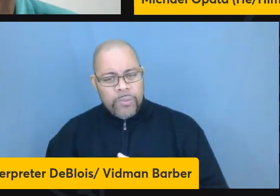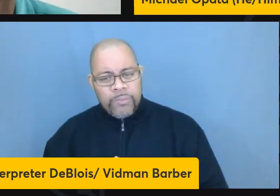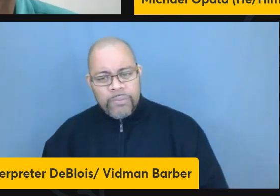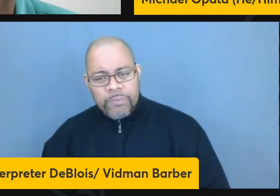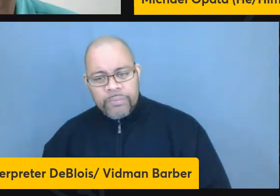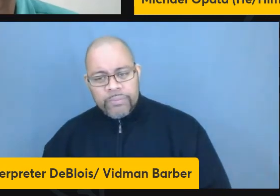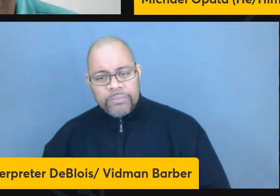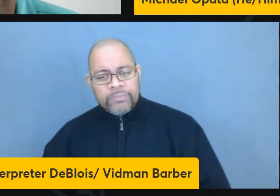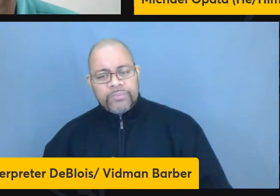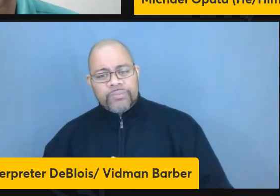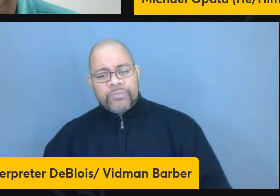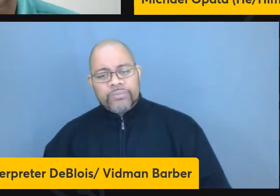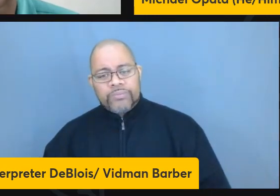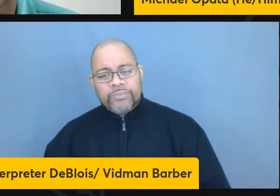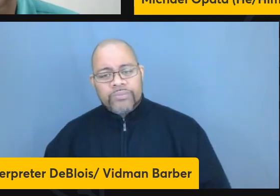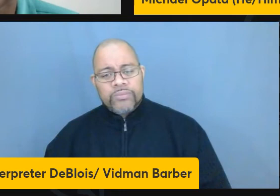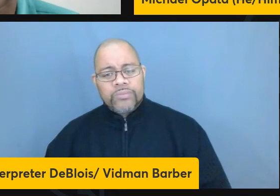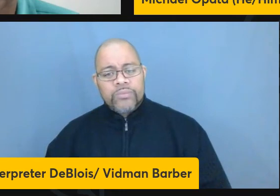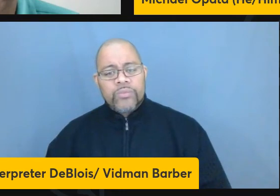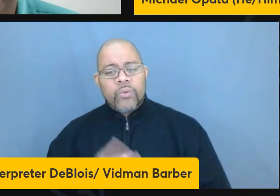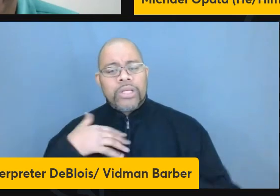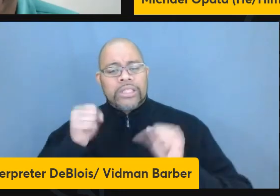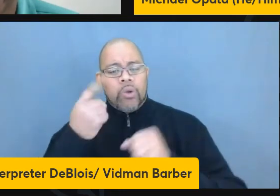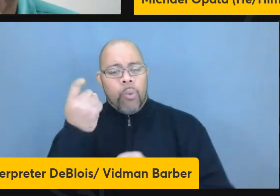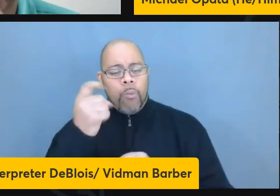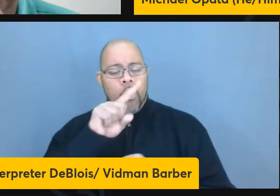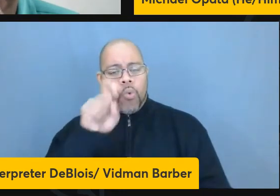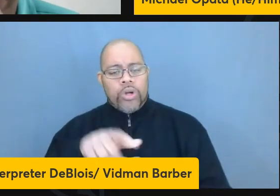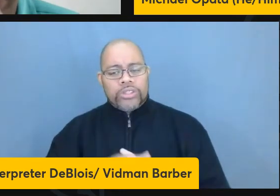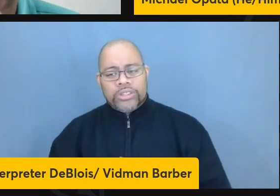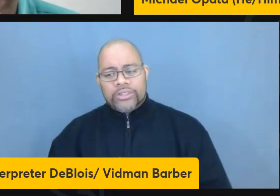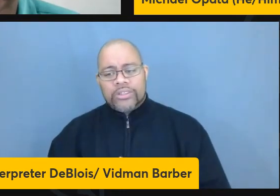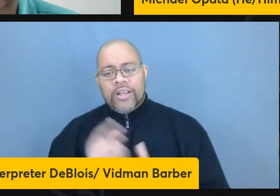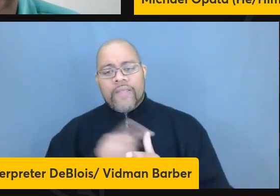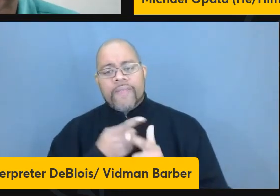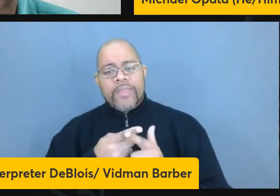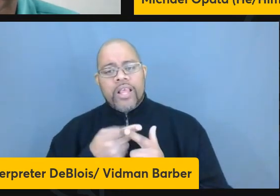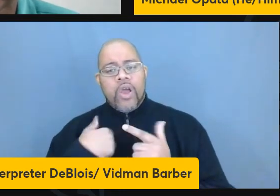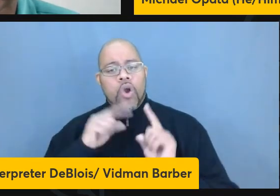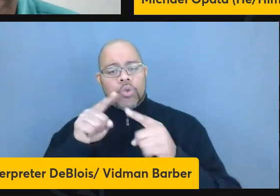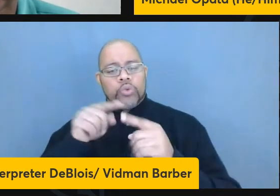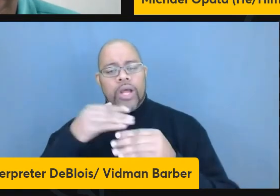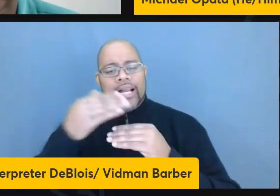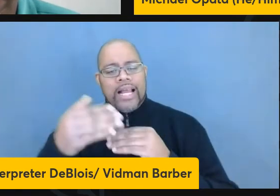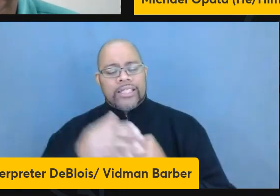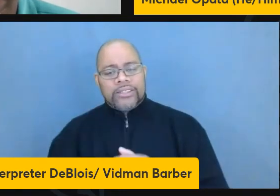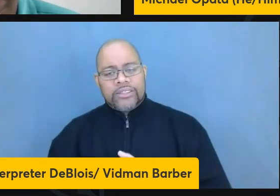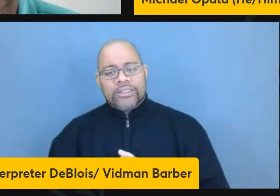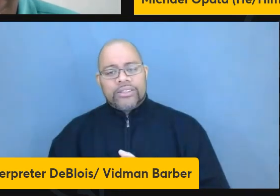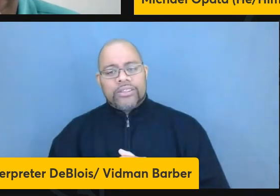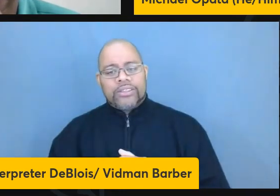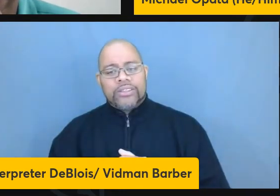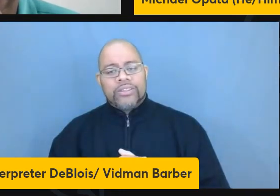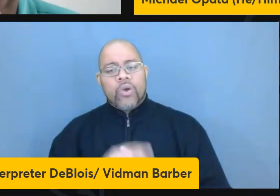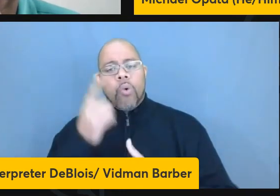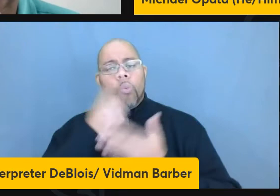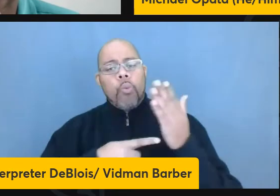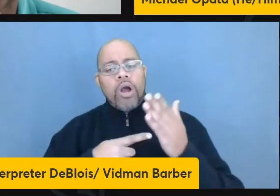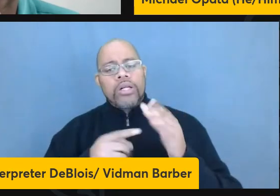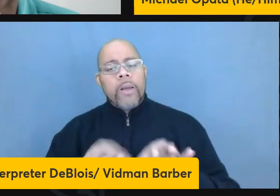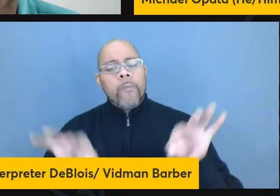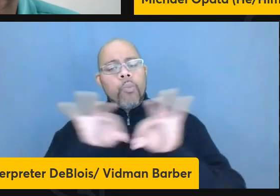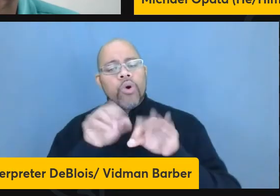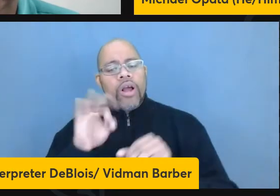Dr. Michael Opata: Yeah. So we'll take one more question. And then now we will go to the next stage. What importance of adci